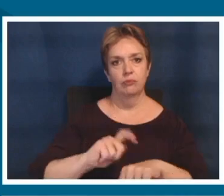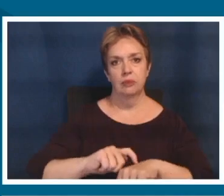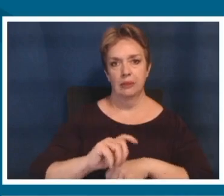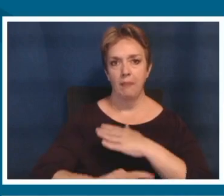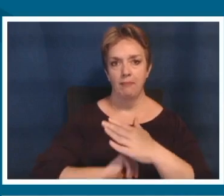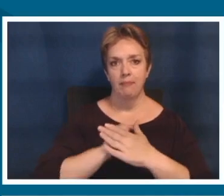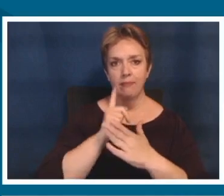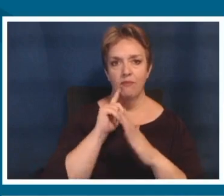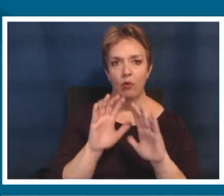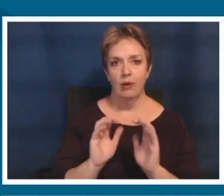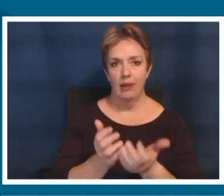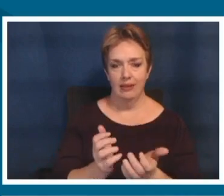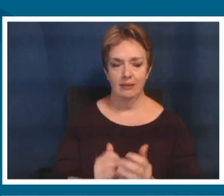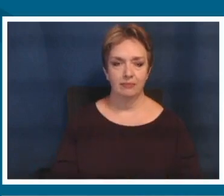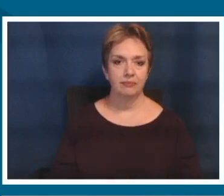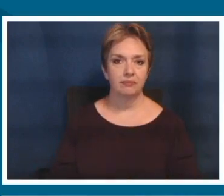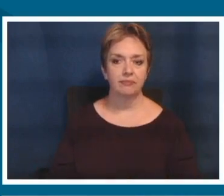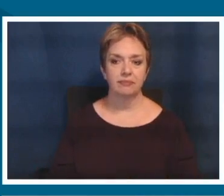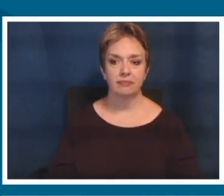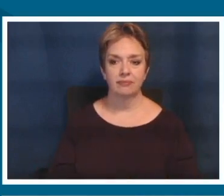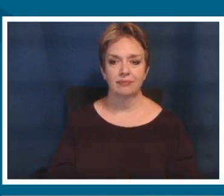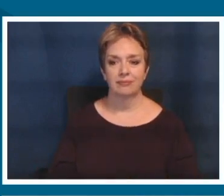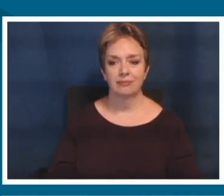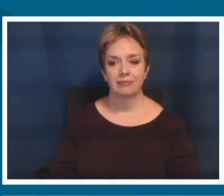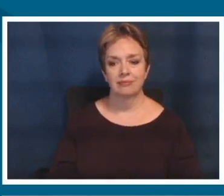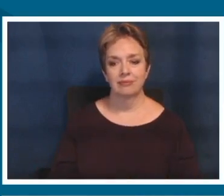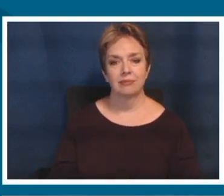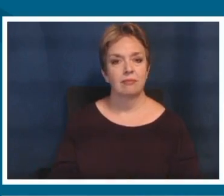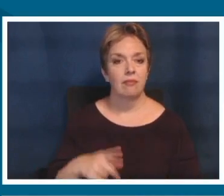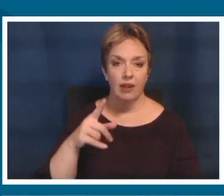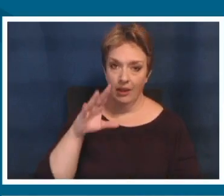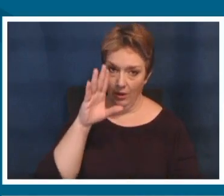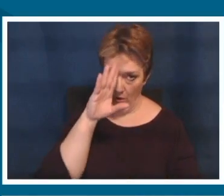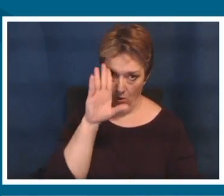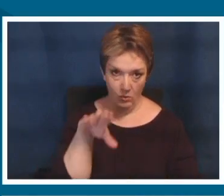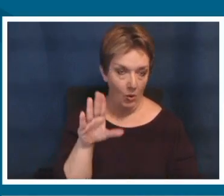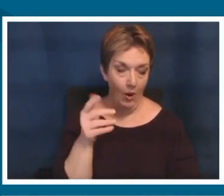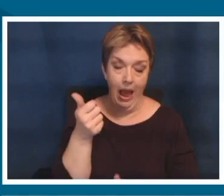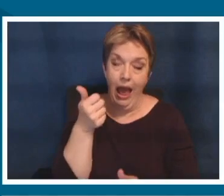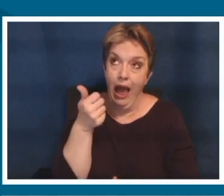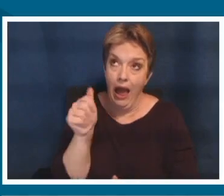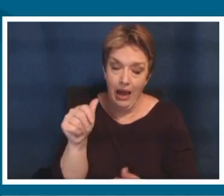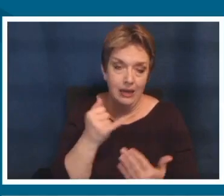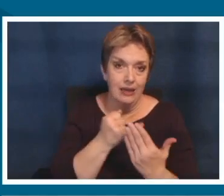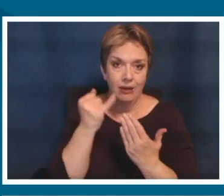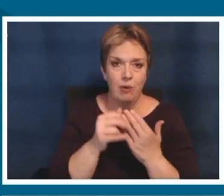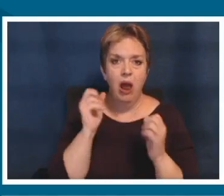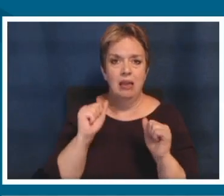you know as teachers know any project can be compacted or extended depending